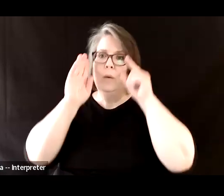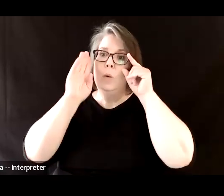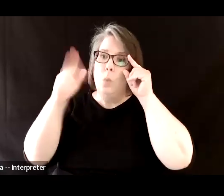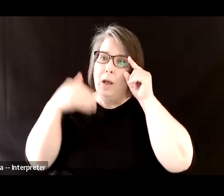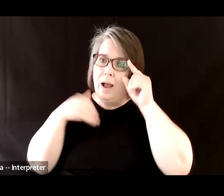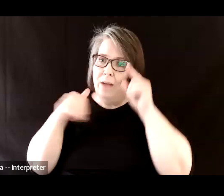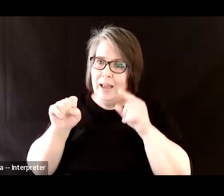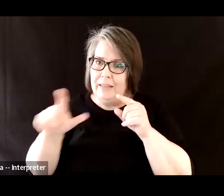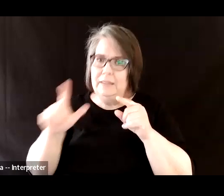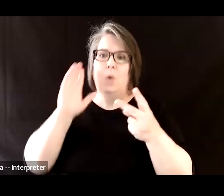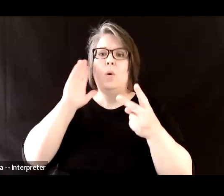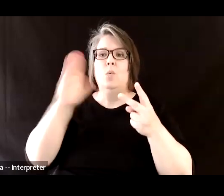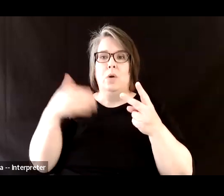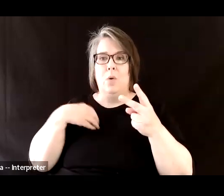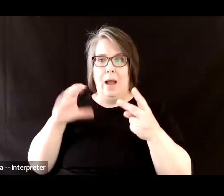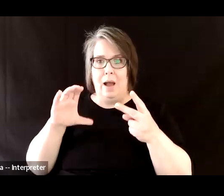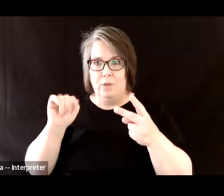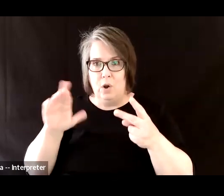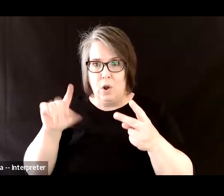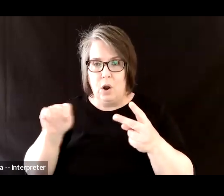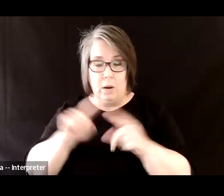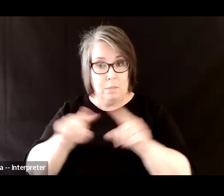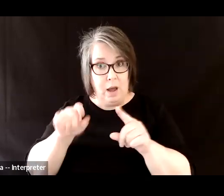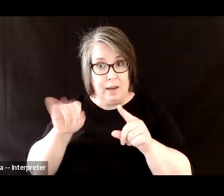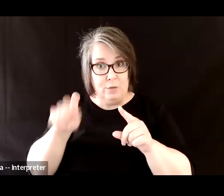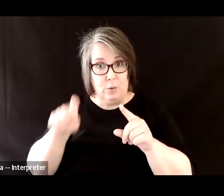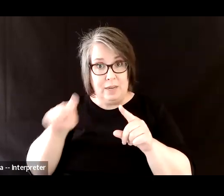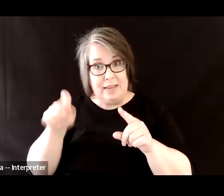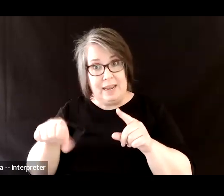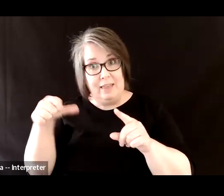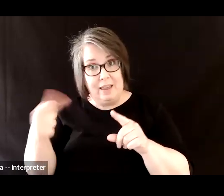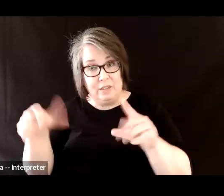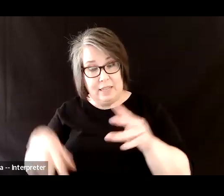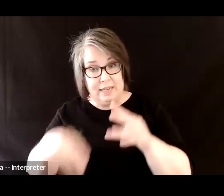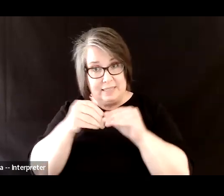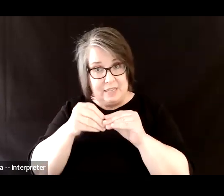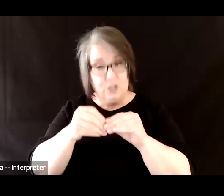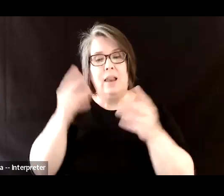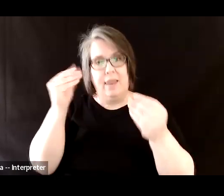going to have CART. But if you need anything in addition to that, let us know. And we will try to provide it